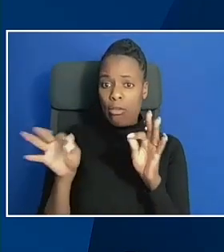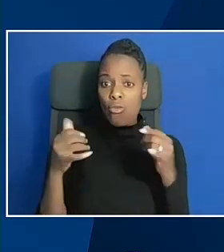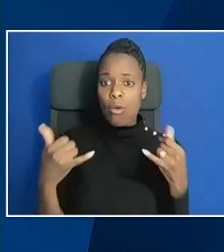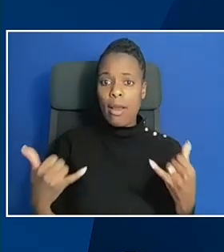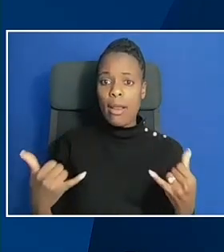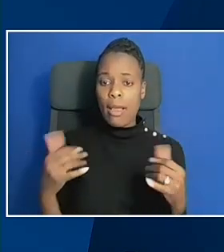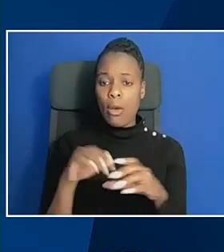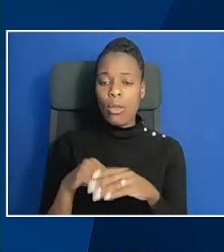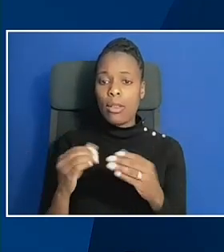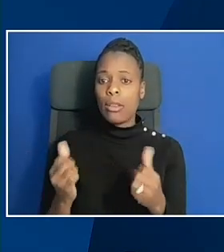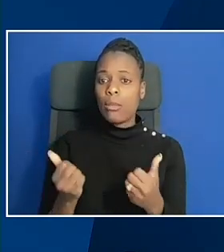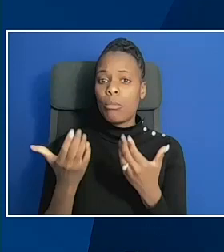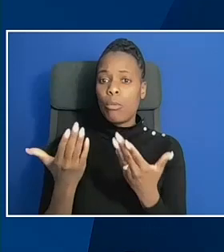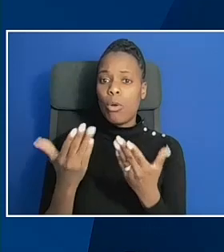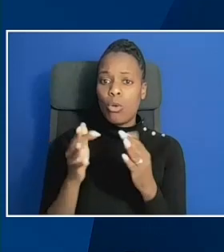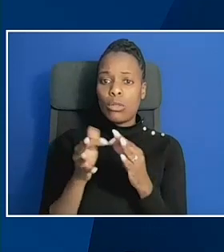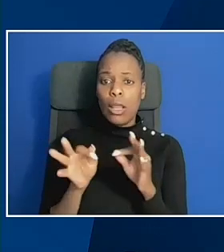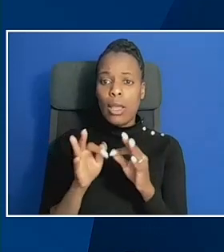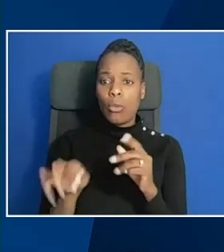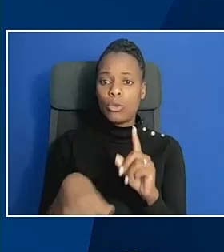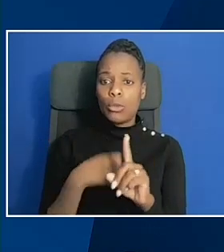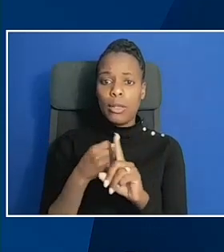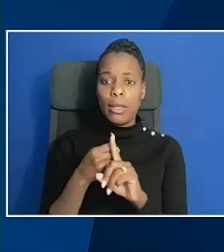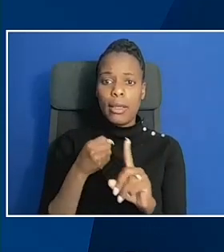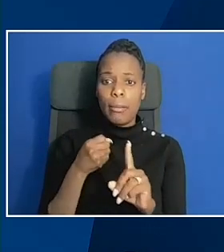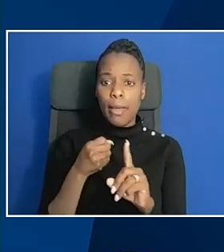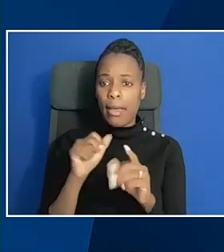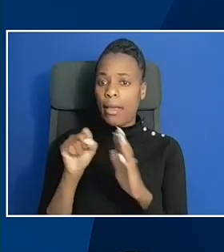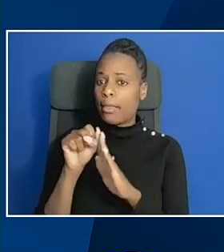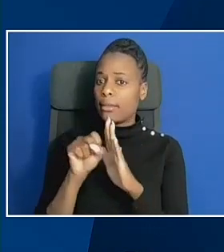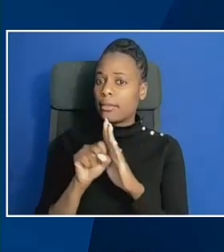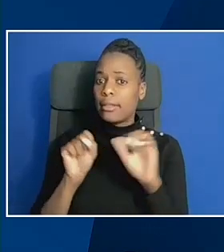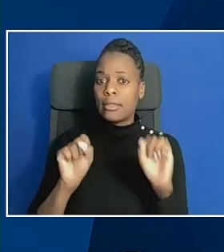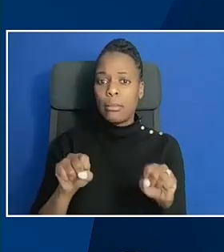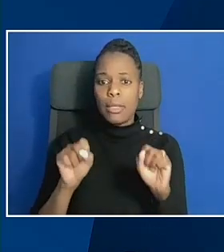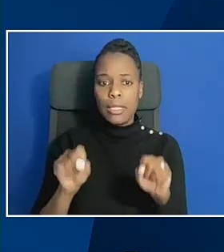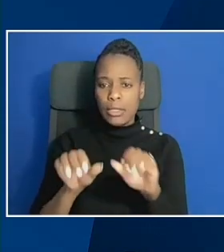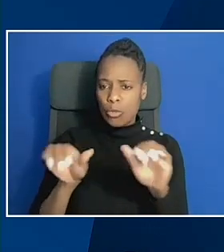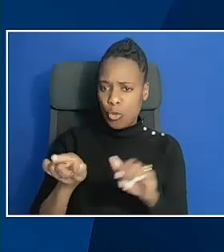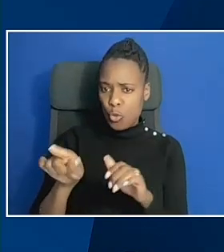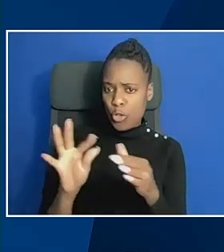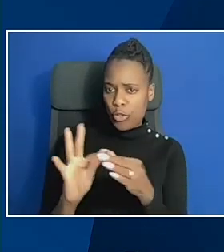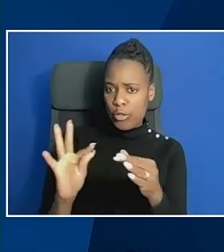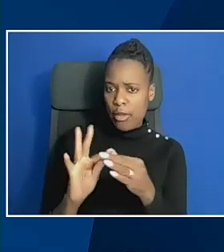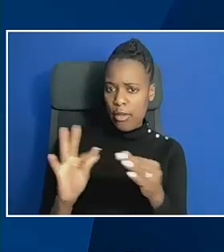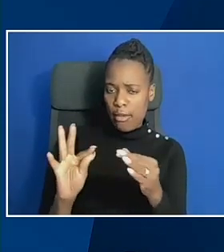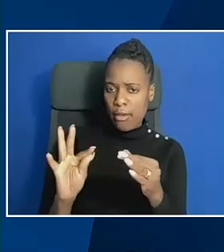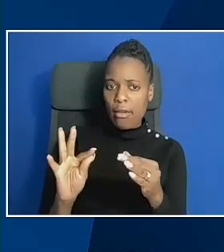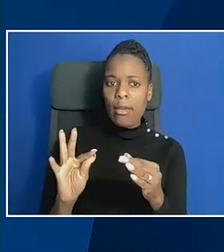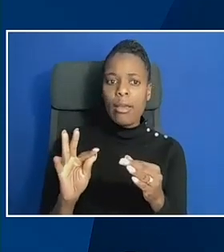language would affect the state's ability to do what you're suggesting, Rob. So would you mind putting it in the chat